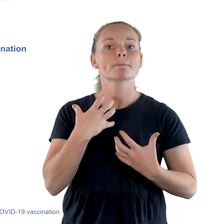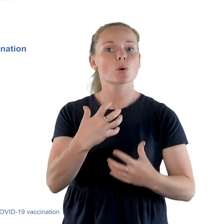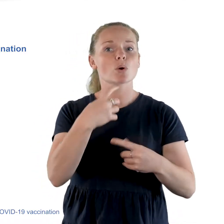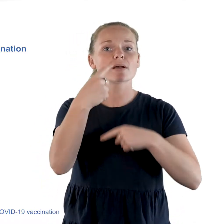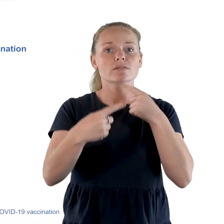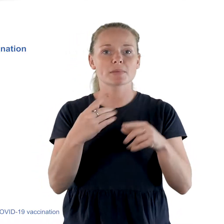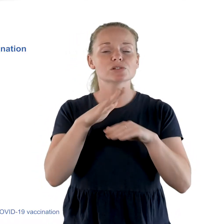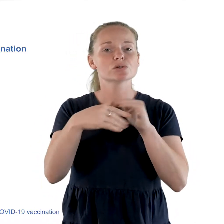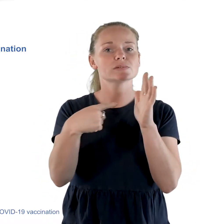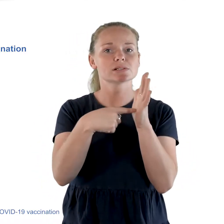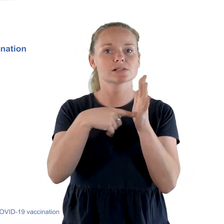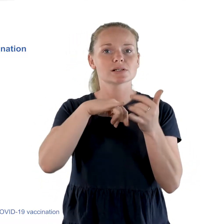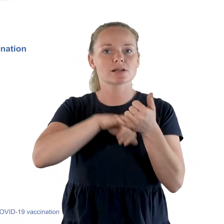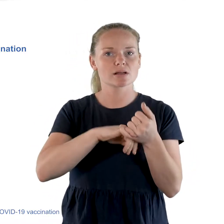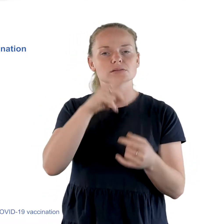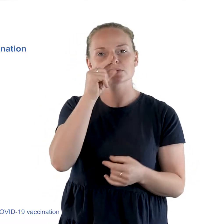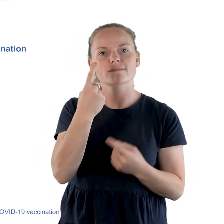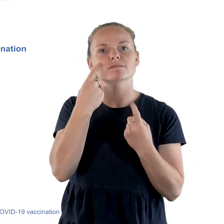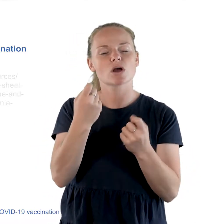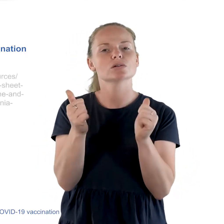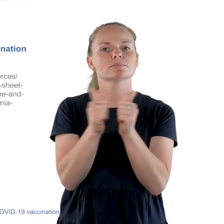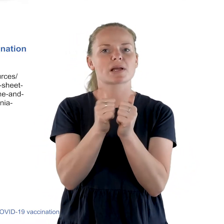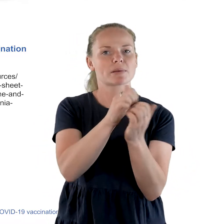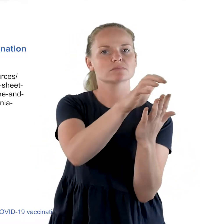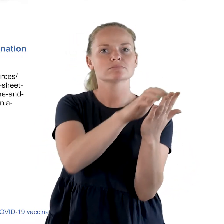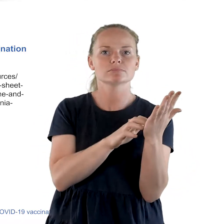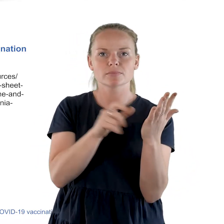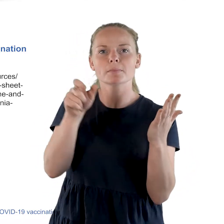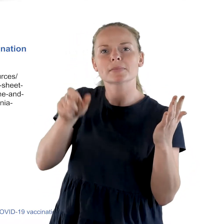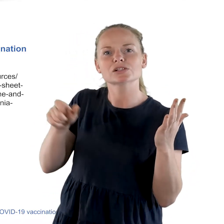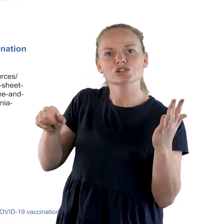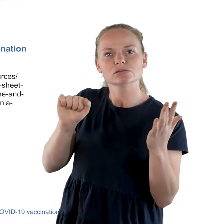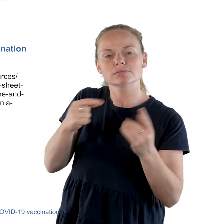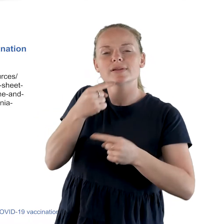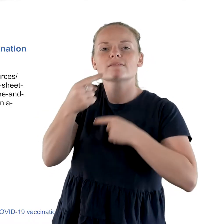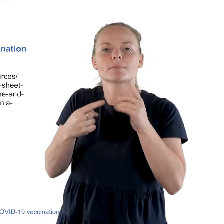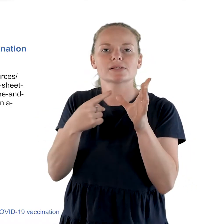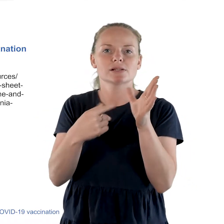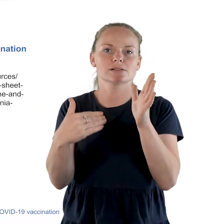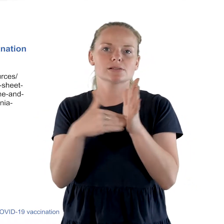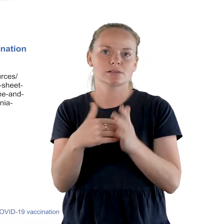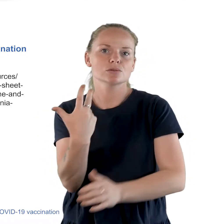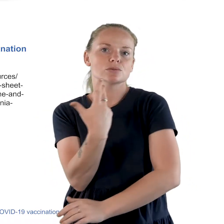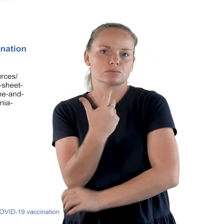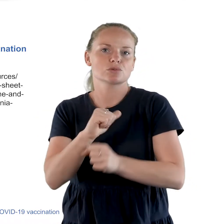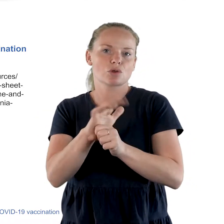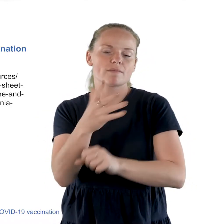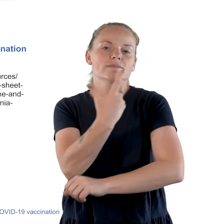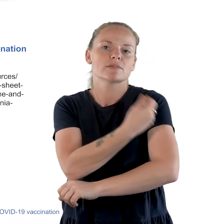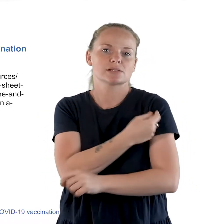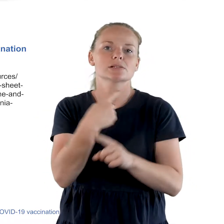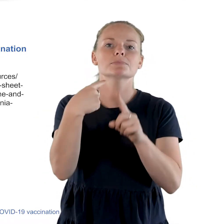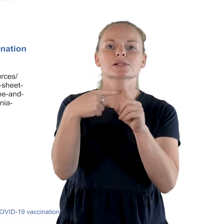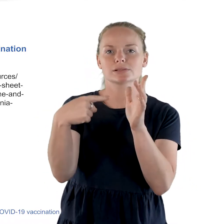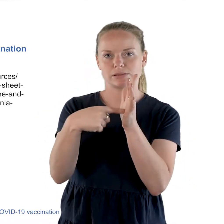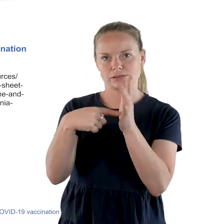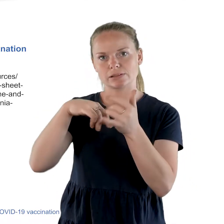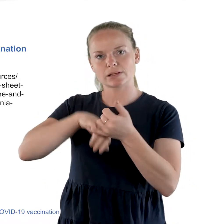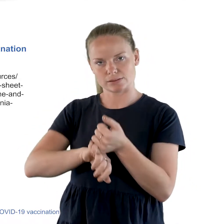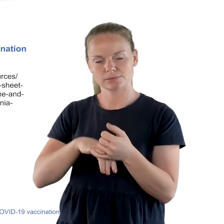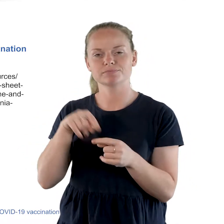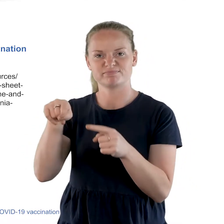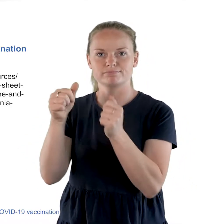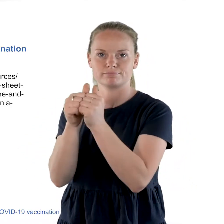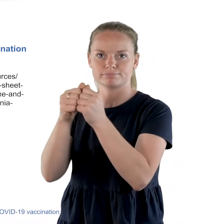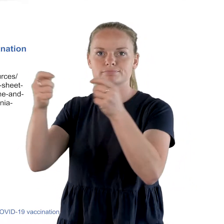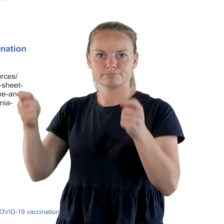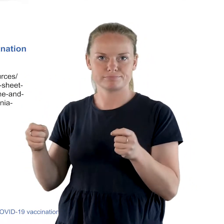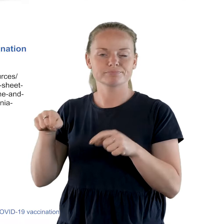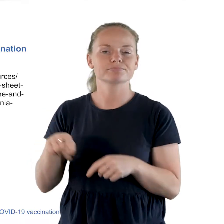More information on TTS can be found in the Patient information sheet on AstraZeneca COVID-19 vaccine and TTS.